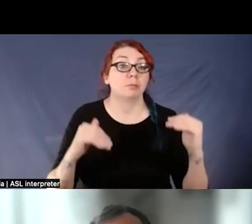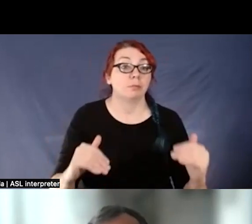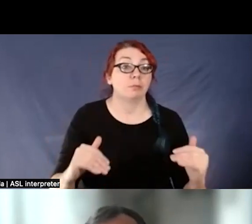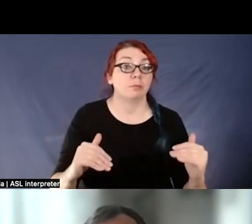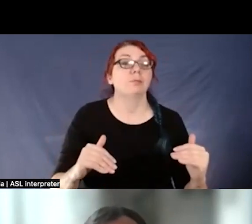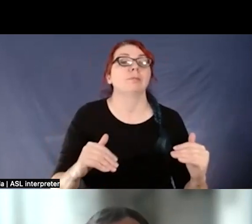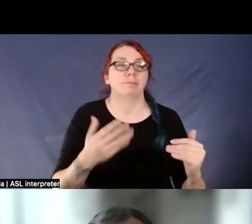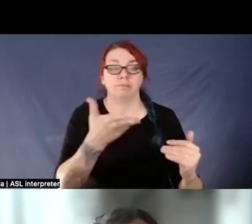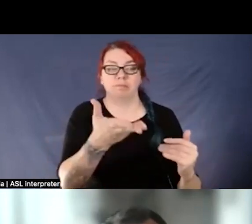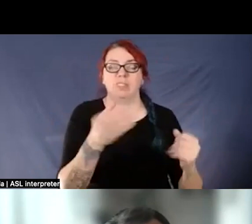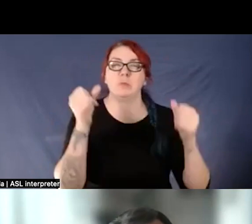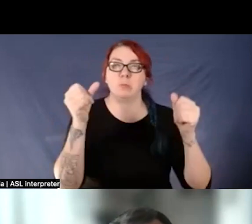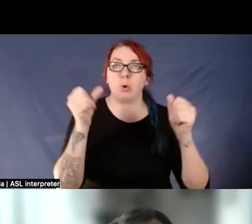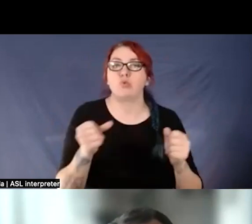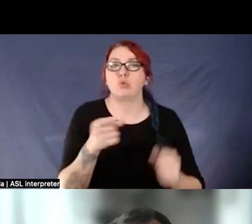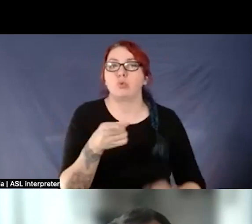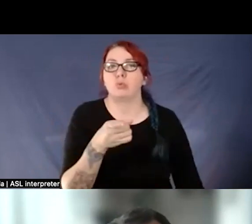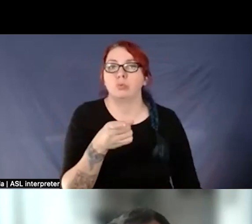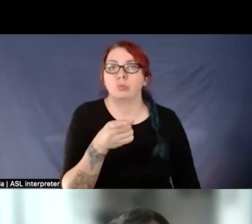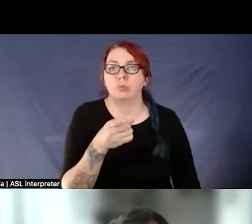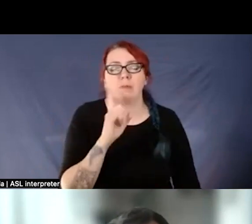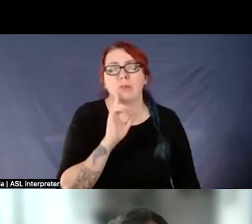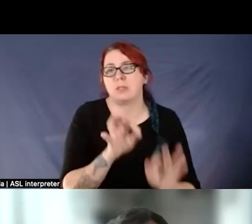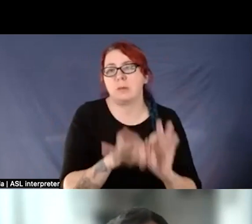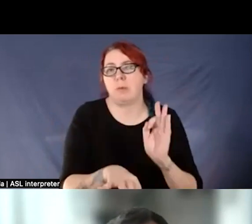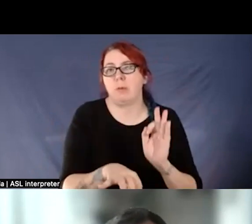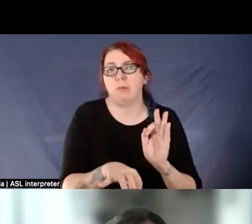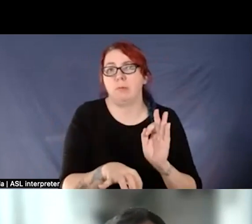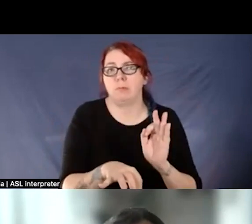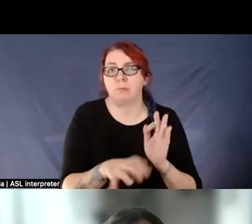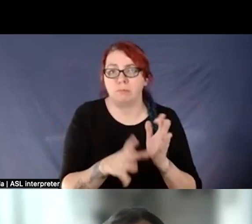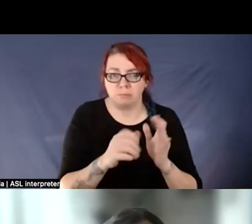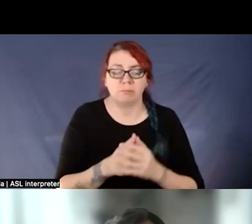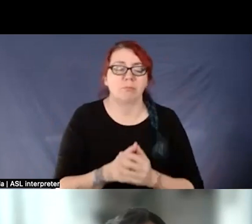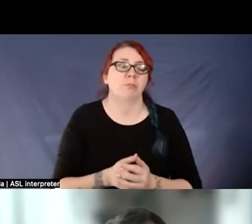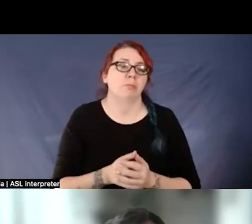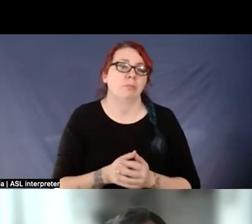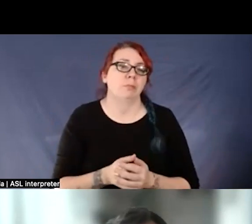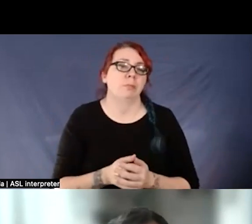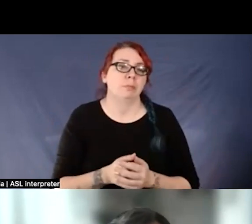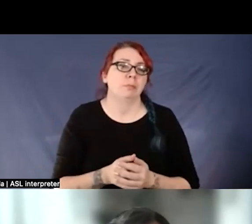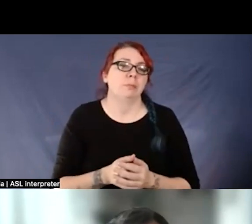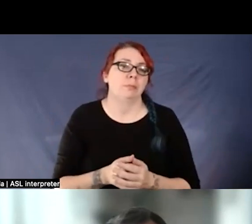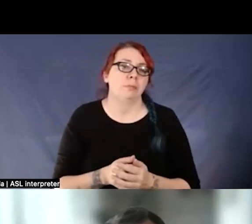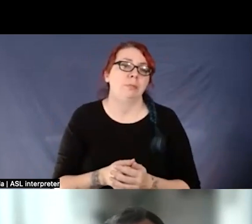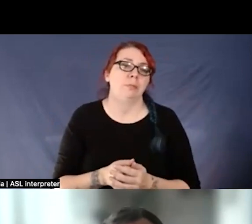like. It's very, very simple kind of thing. They stay pretty sticky, which they're good for stuff